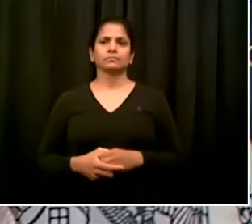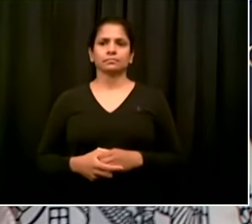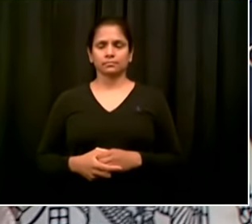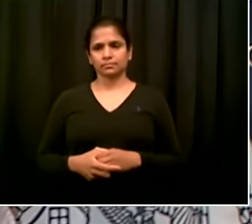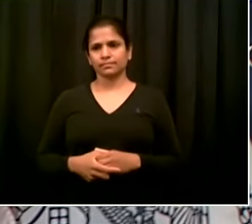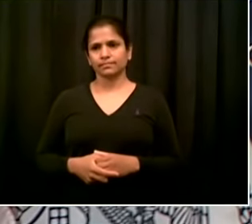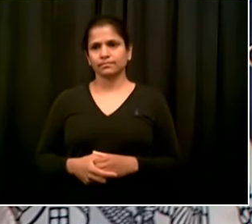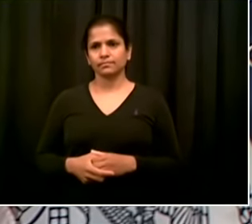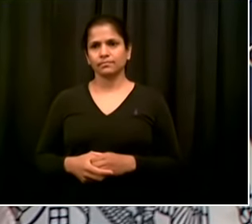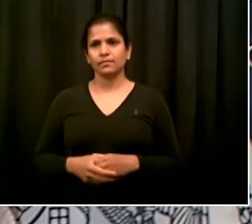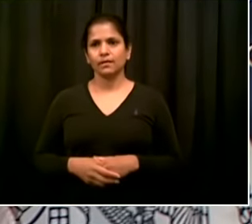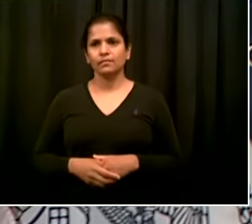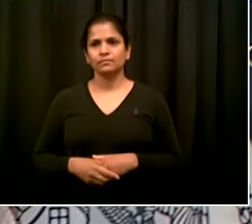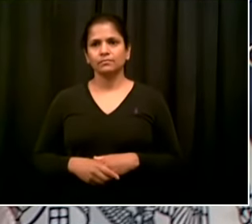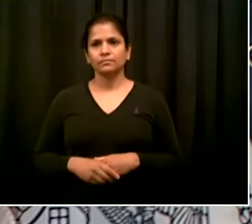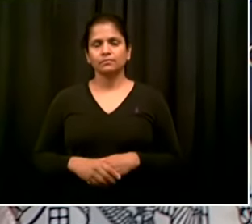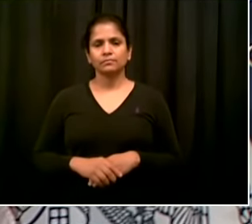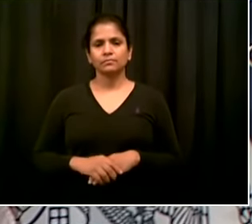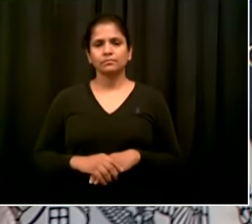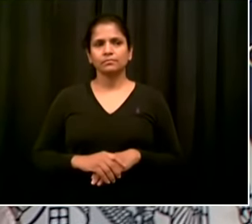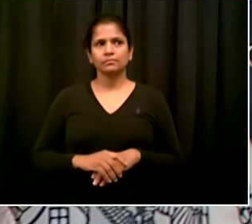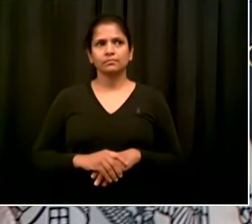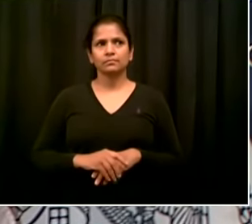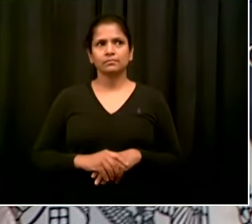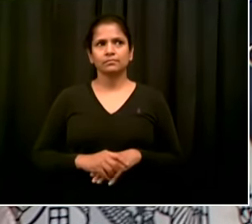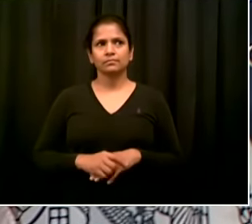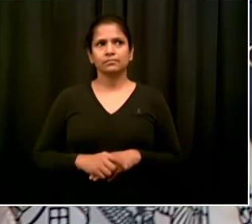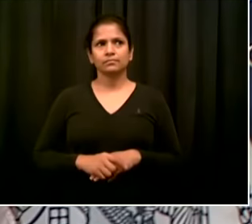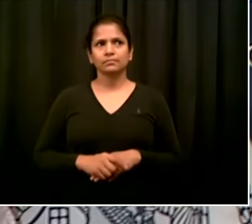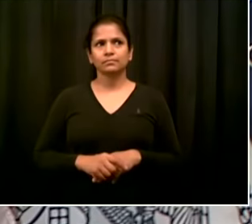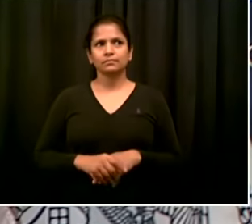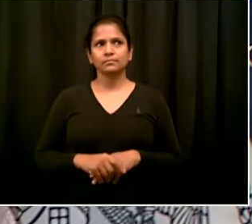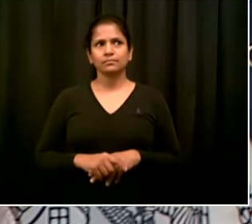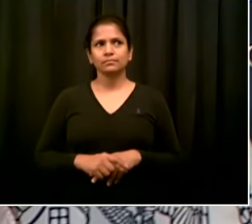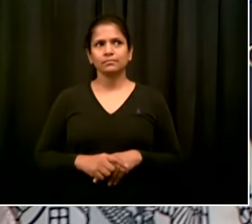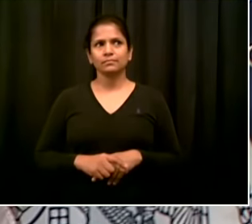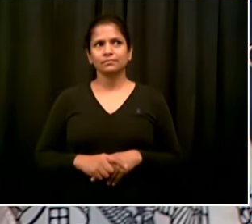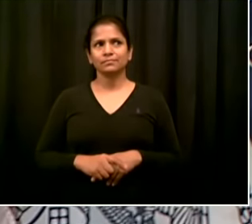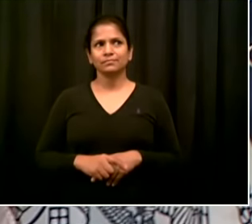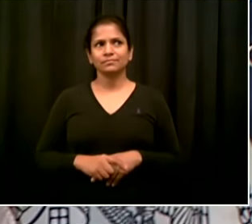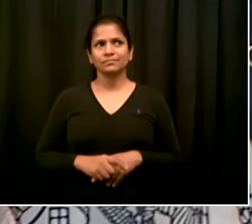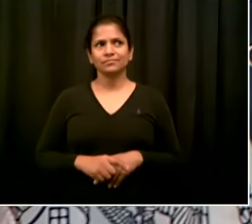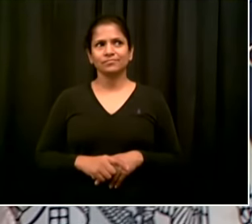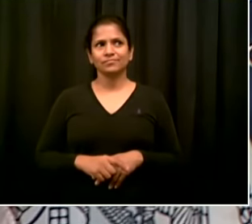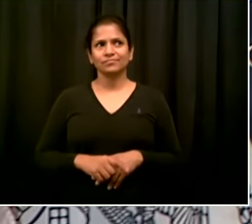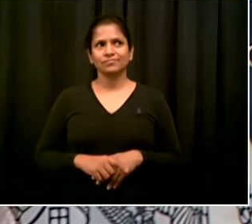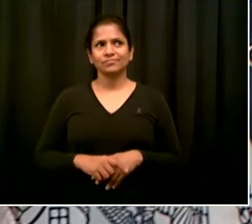DAYS AND PREPARE TO KEEP GOING FOR ANOTHER MONTH. WE ARE WAITING TO SEE WHAT HAPPENS IN THE